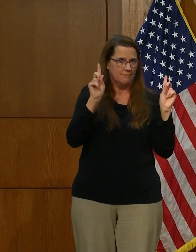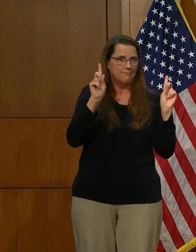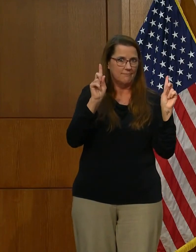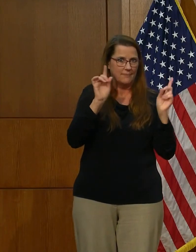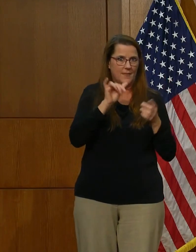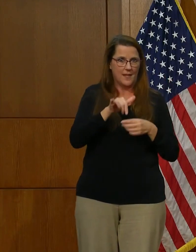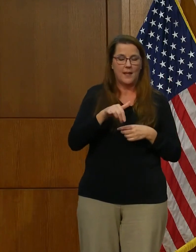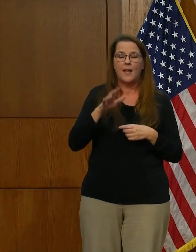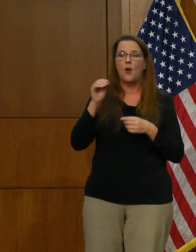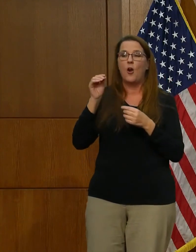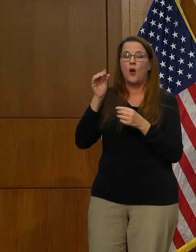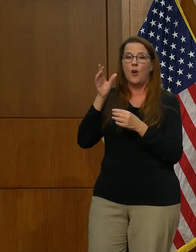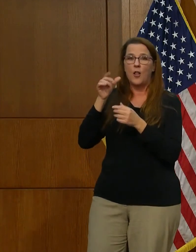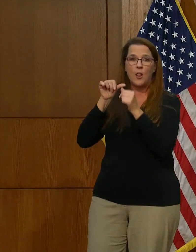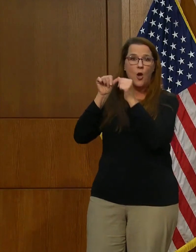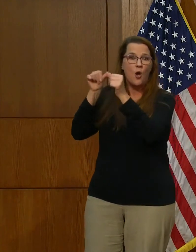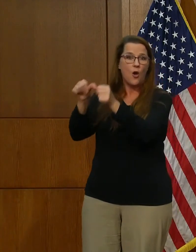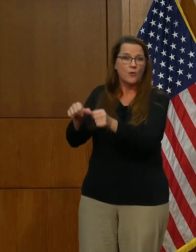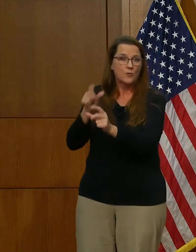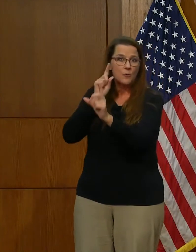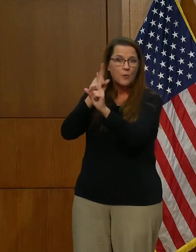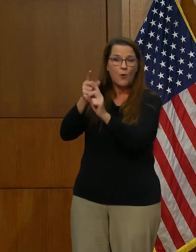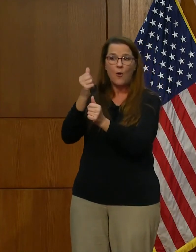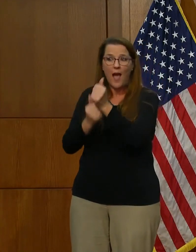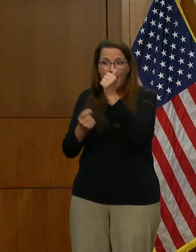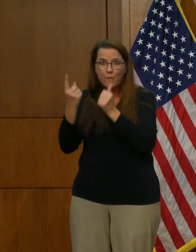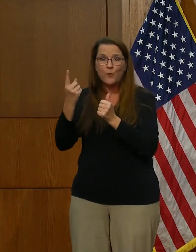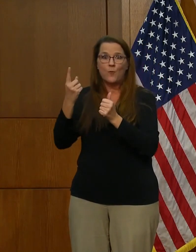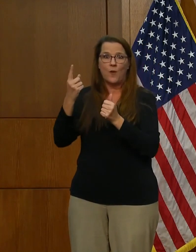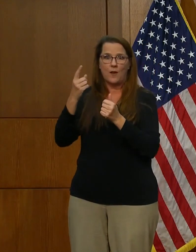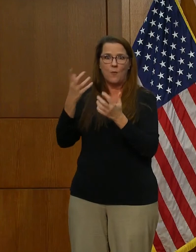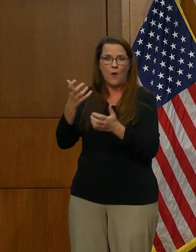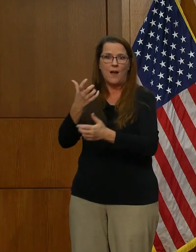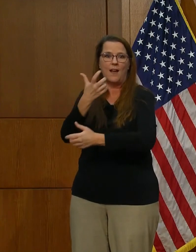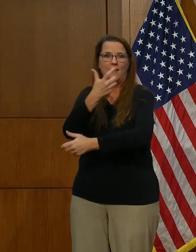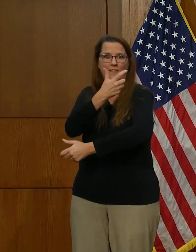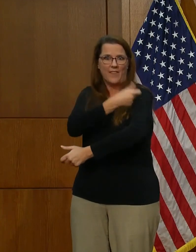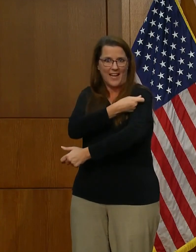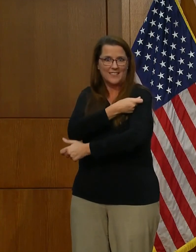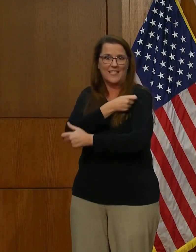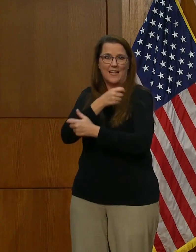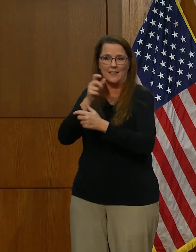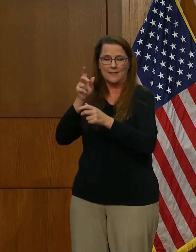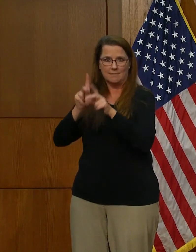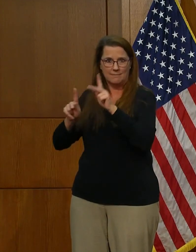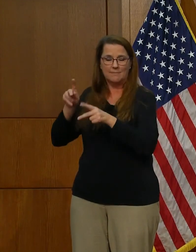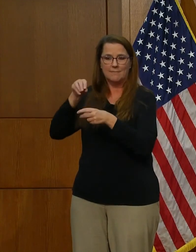AND WE ACCOMPLISH THAT. WE SET OUR LONG TERM GOAL. GET